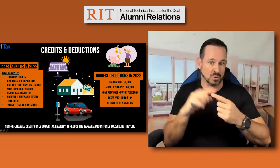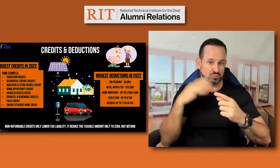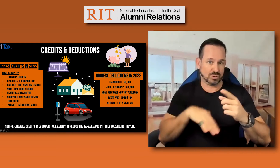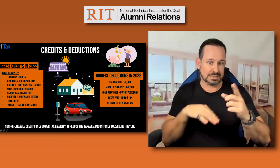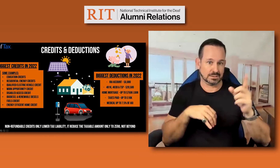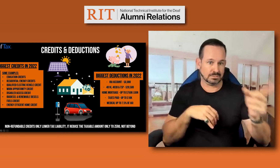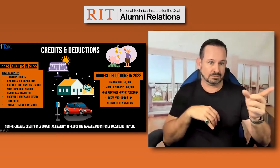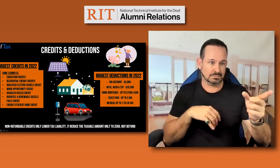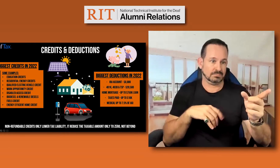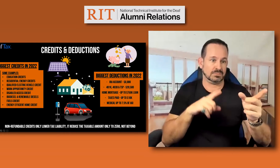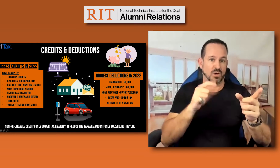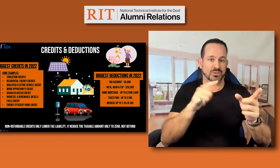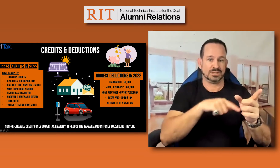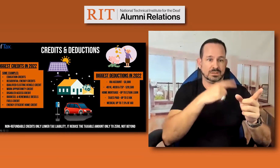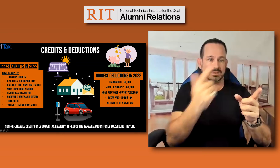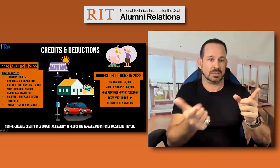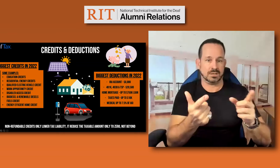and reducing your income.